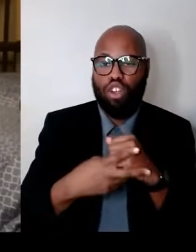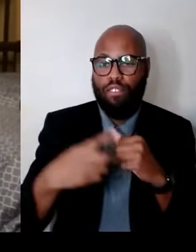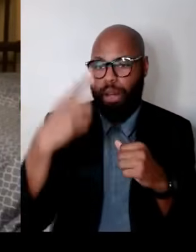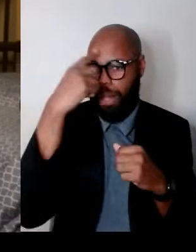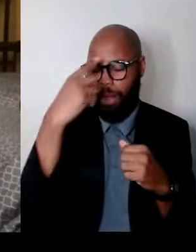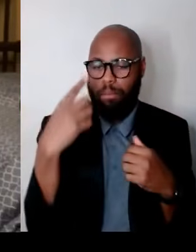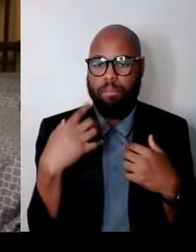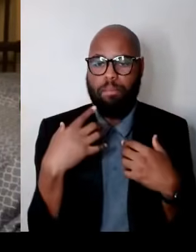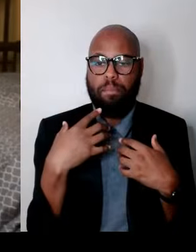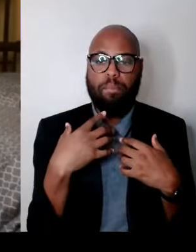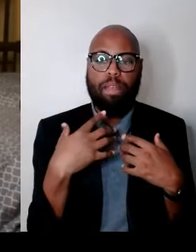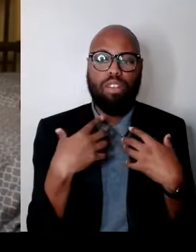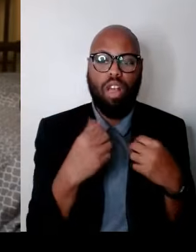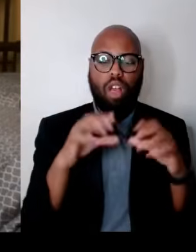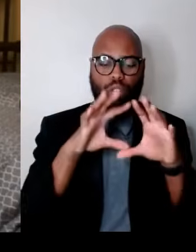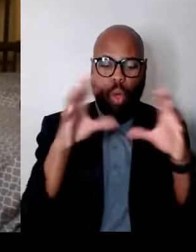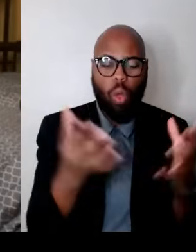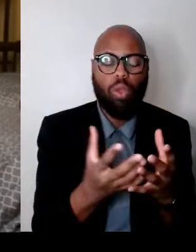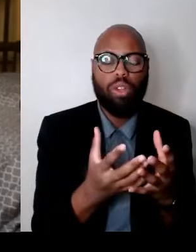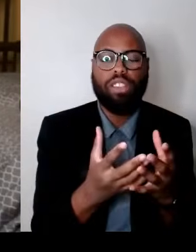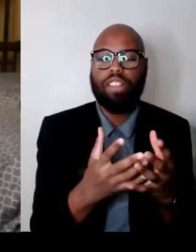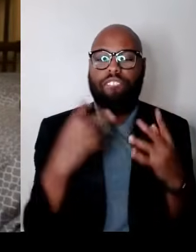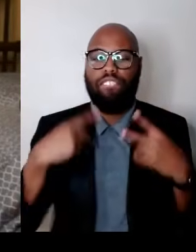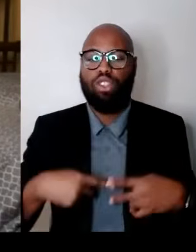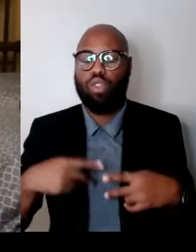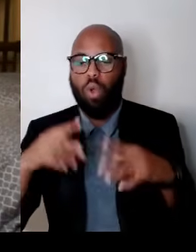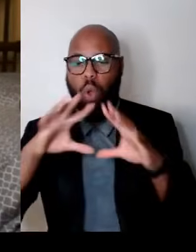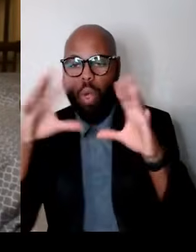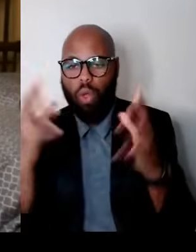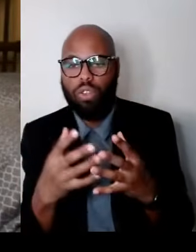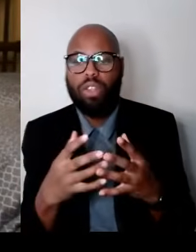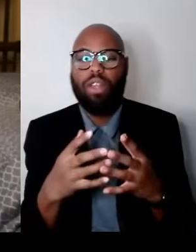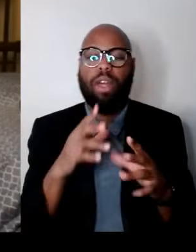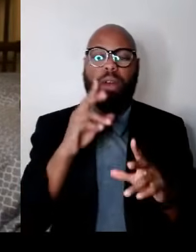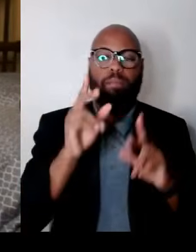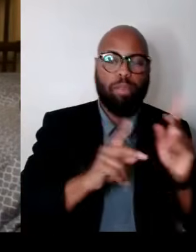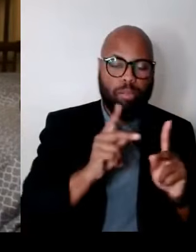and physical wholeness of people, families, and communities.